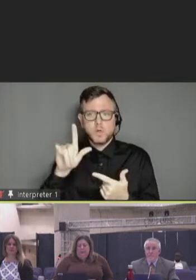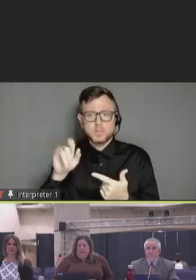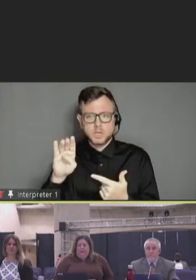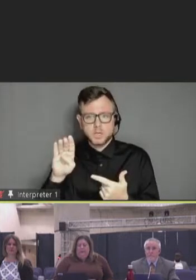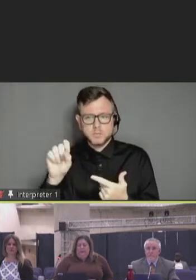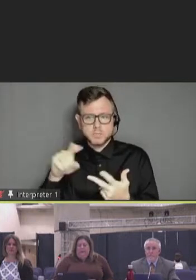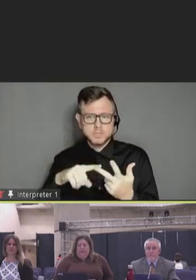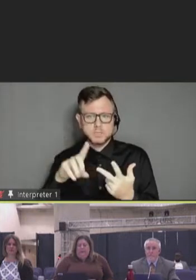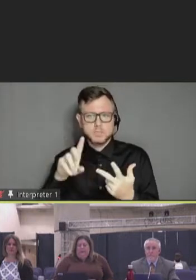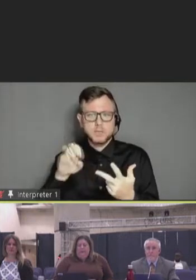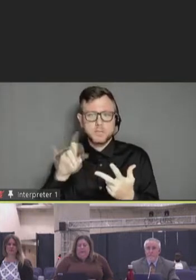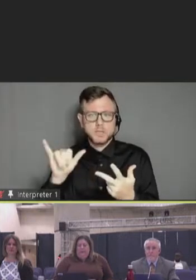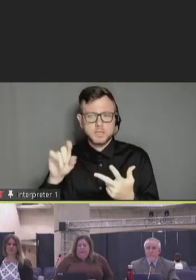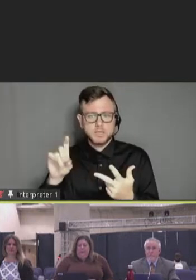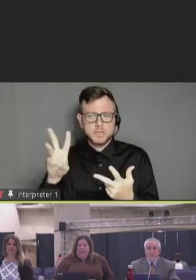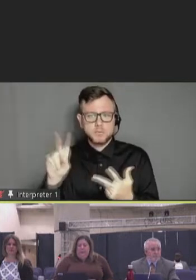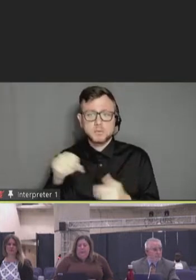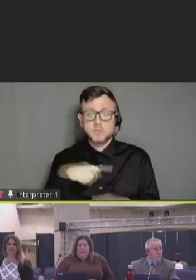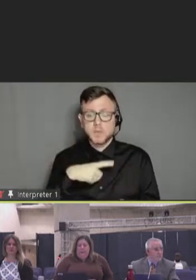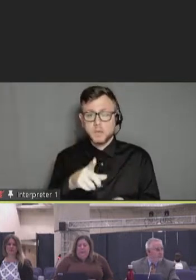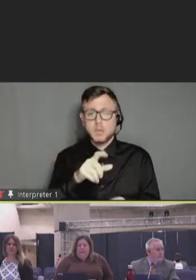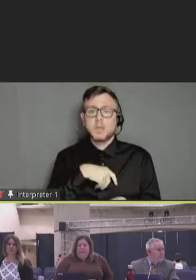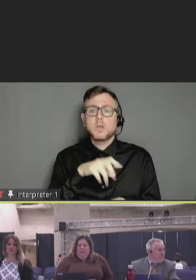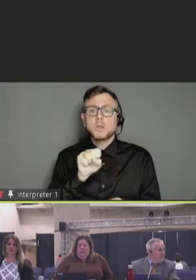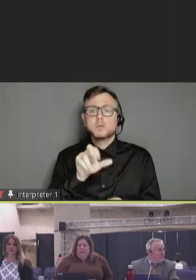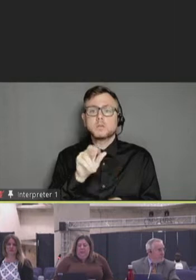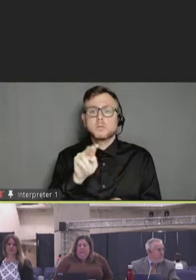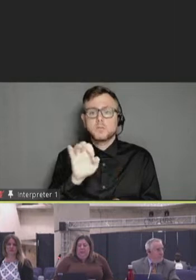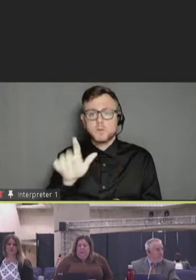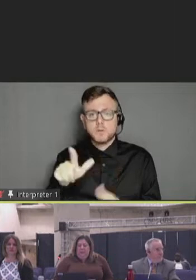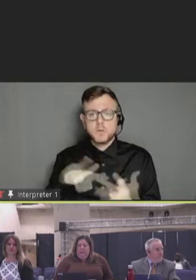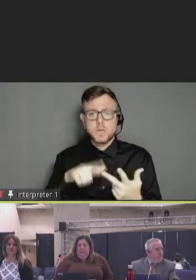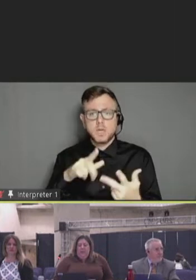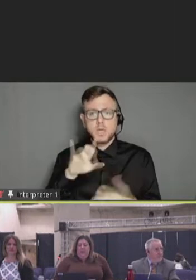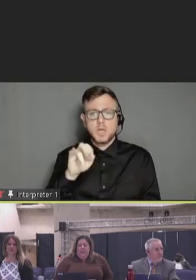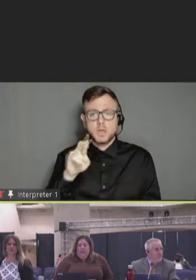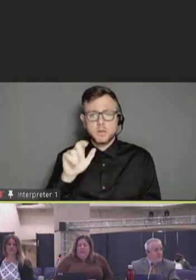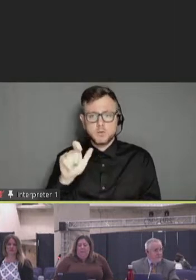We have a few helpers here today, Susan Farrell, Hamel Grow [spelled phonetically], Allison